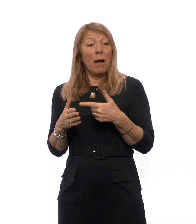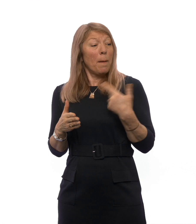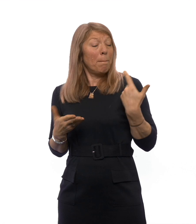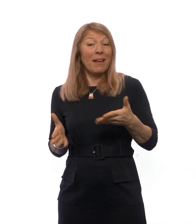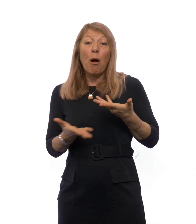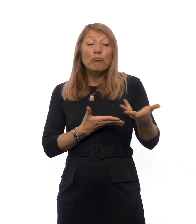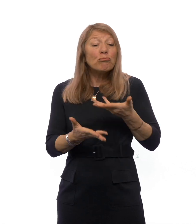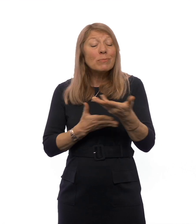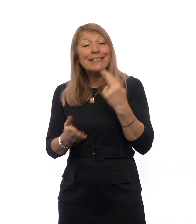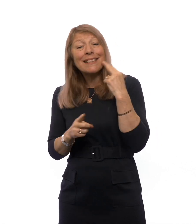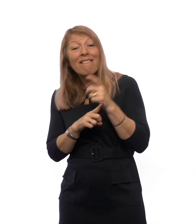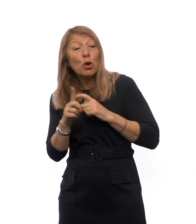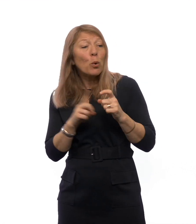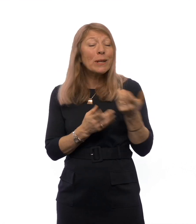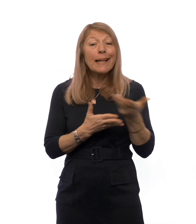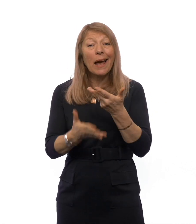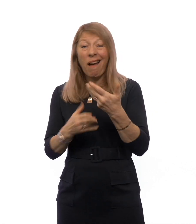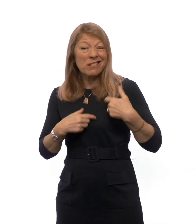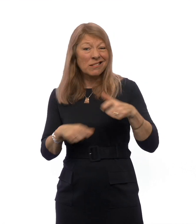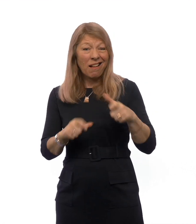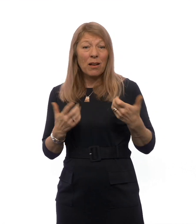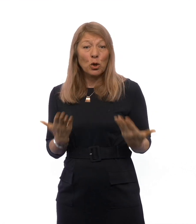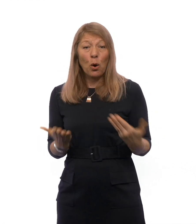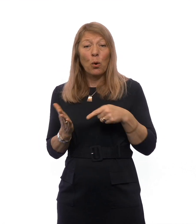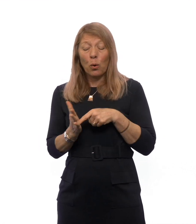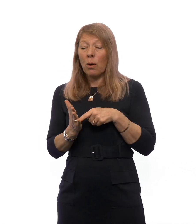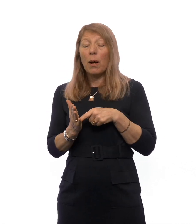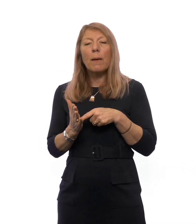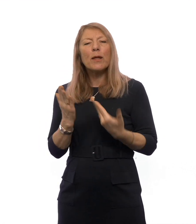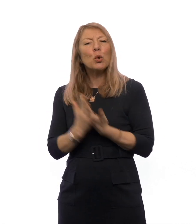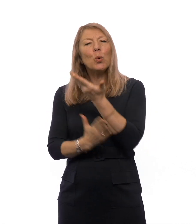no further formal consultation is planned for the Bill itself.